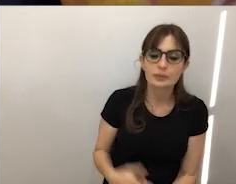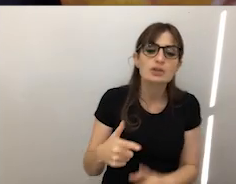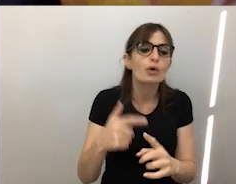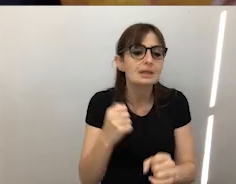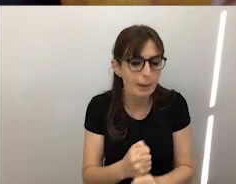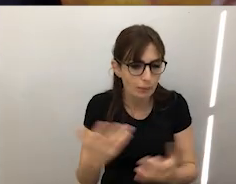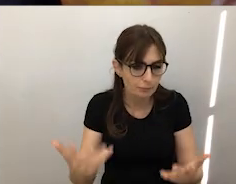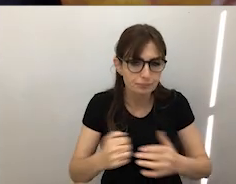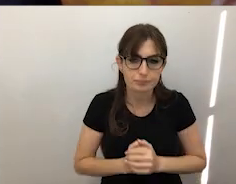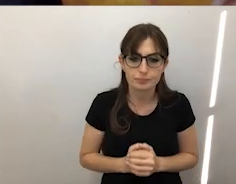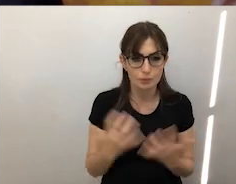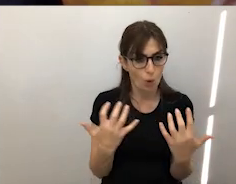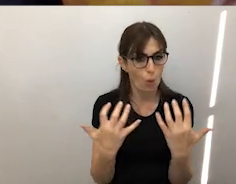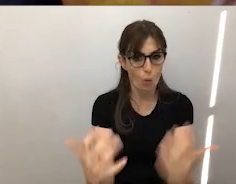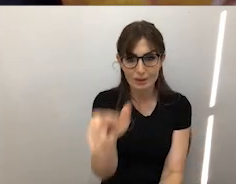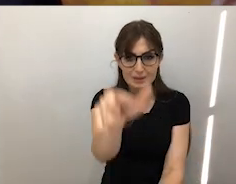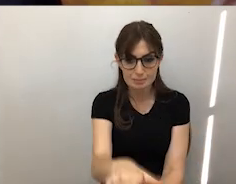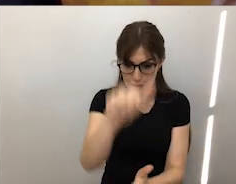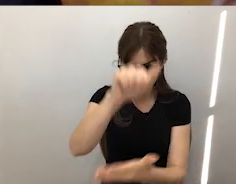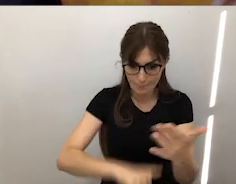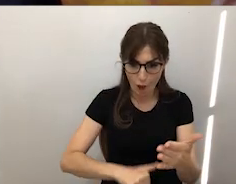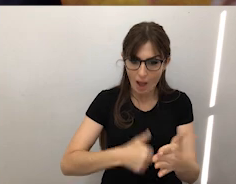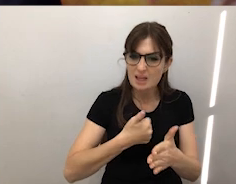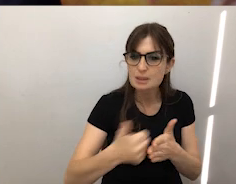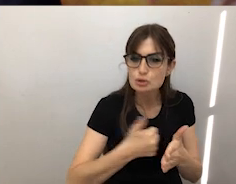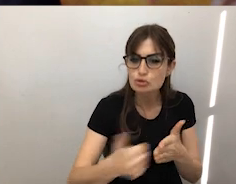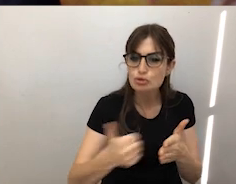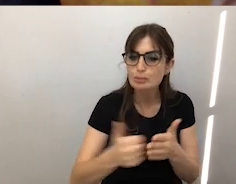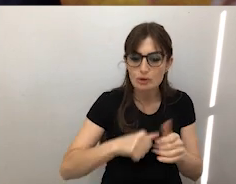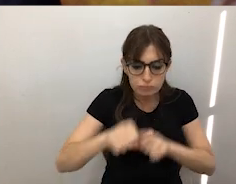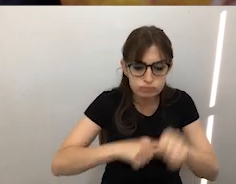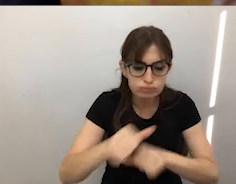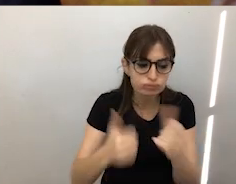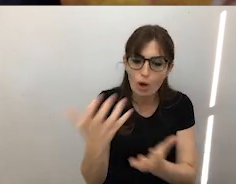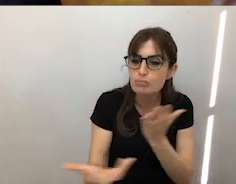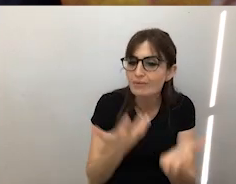For example, an audience member may buy a subscription for a series of performances